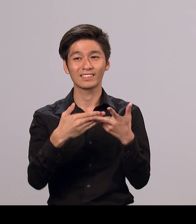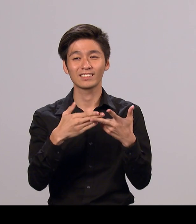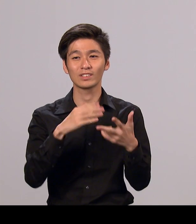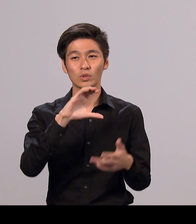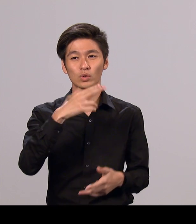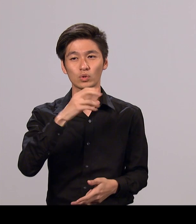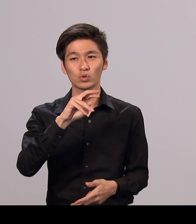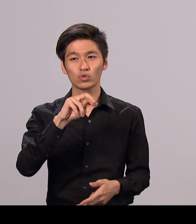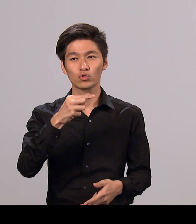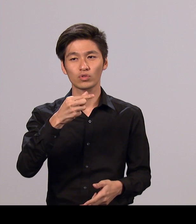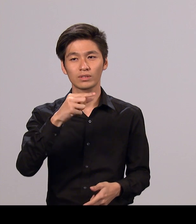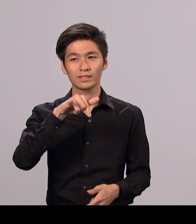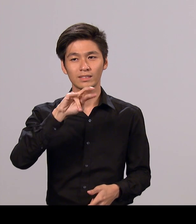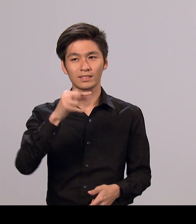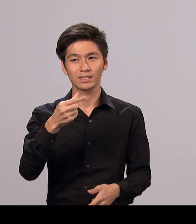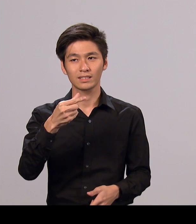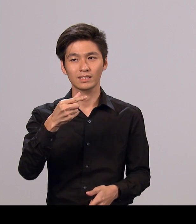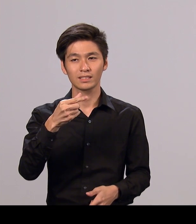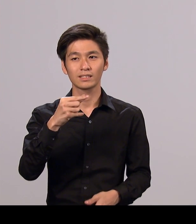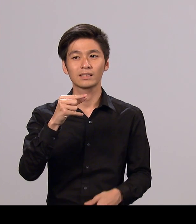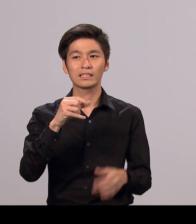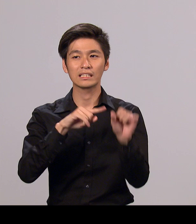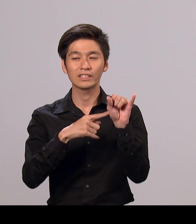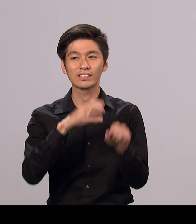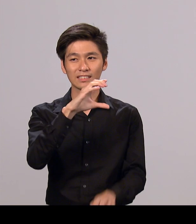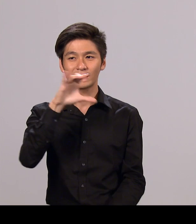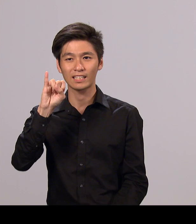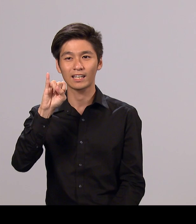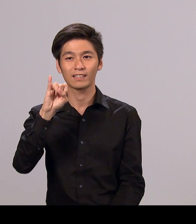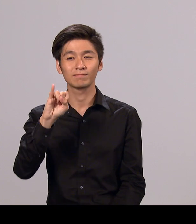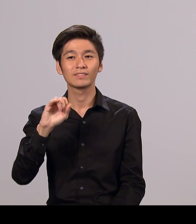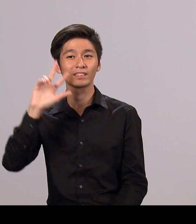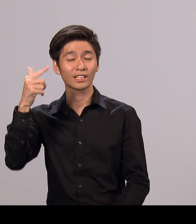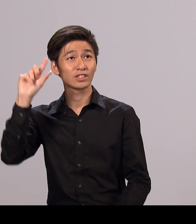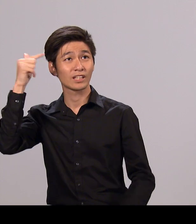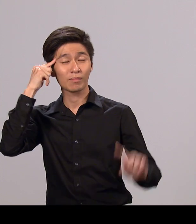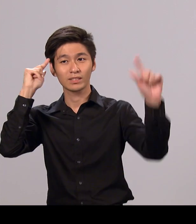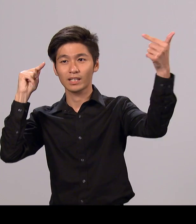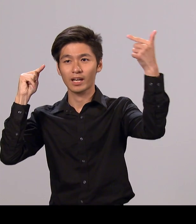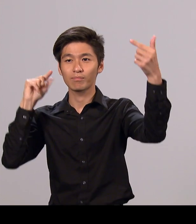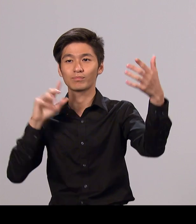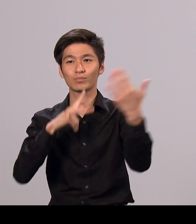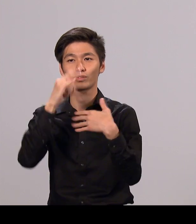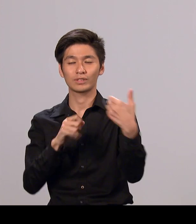a third government-to-government project to support China's Western region development strategy.